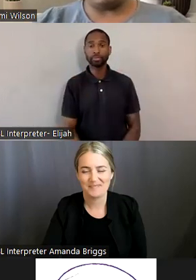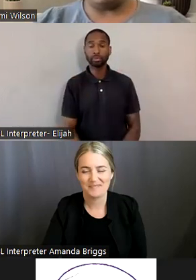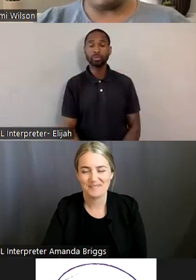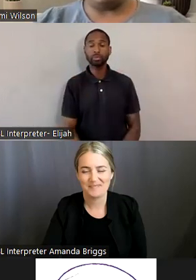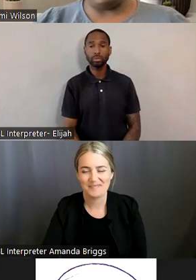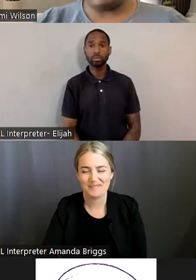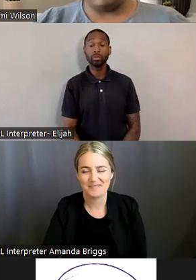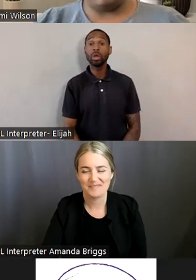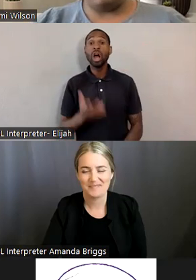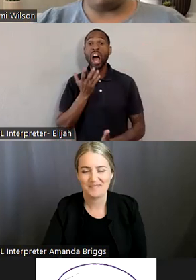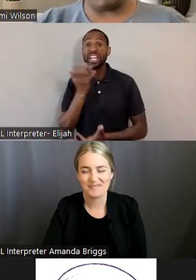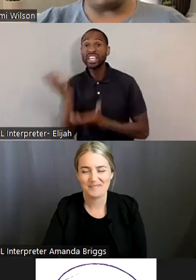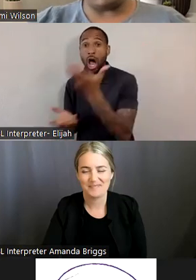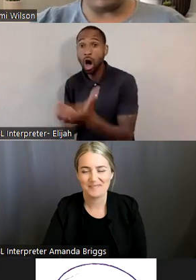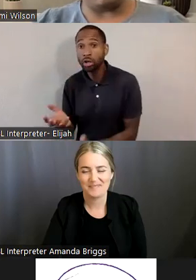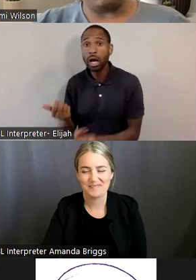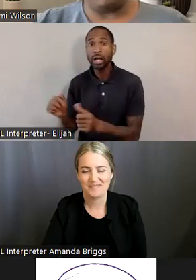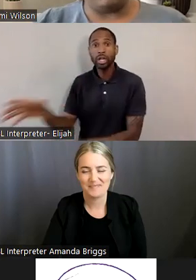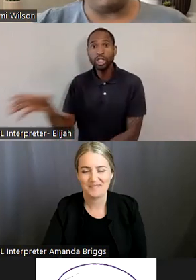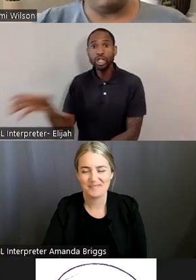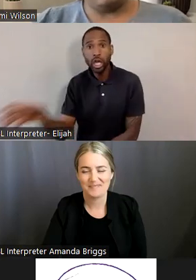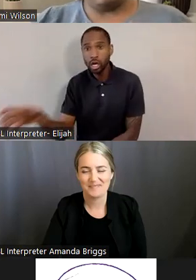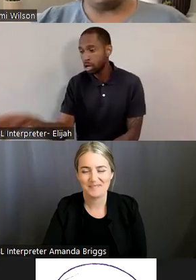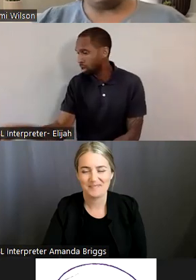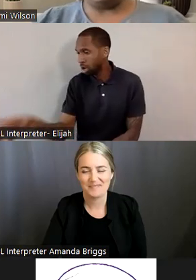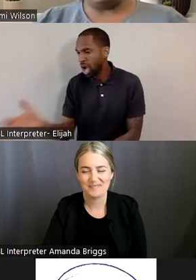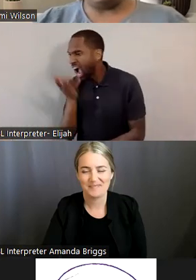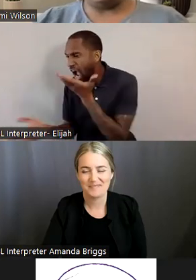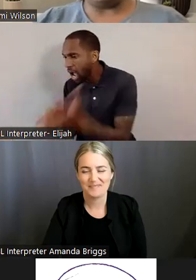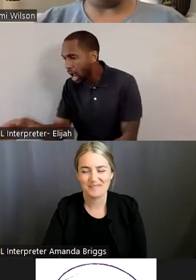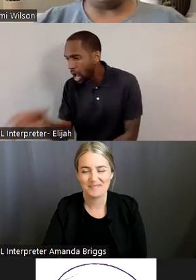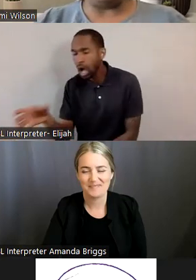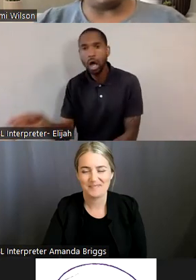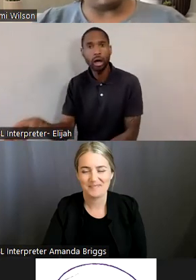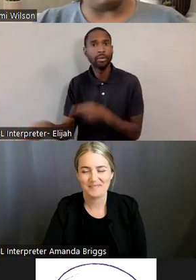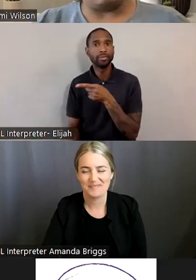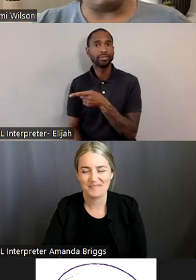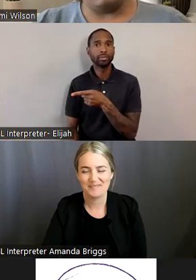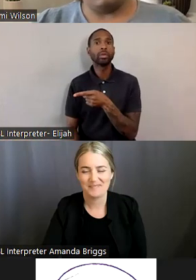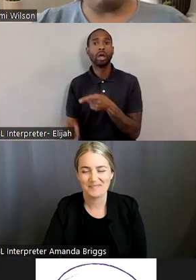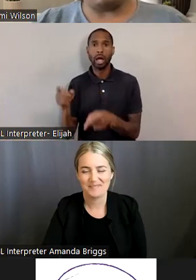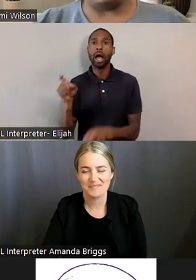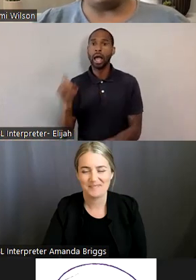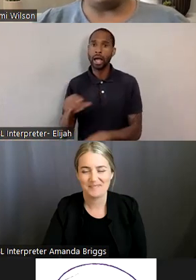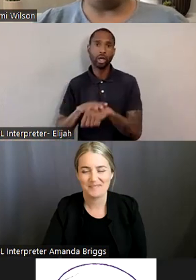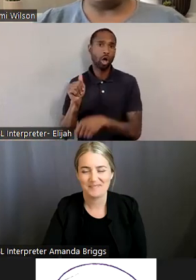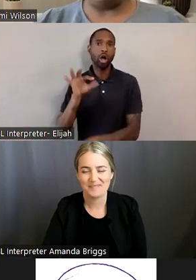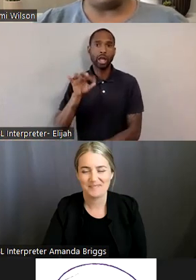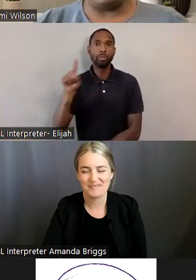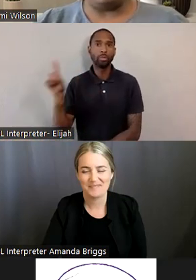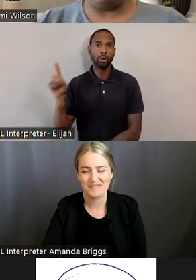at him or tried to shake his shoulder. And I did have to call emergency services for